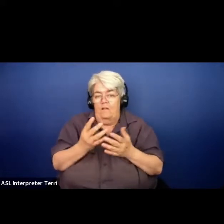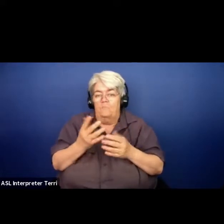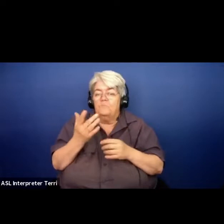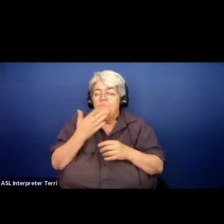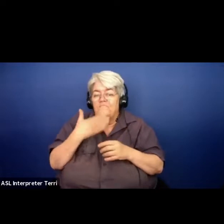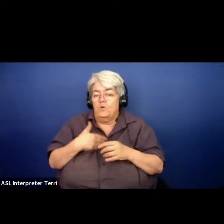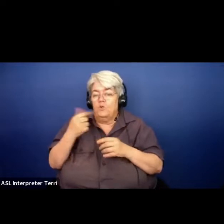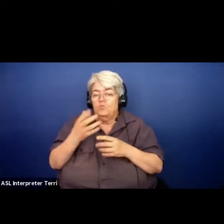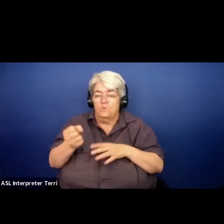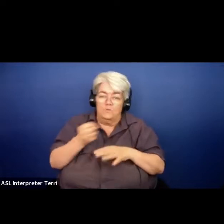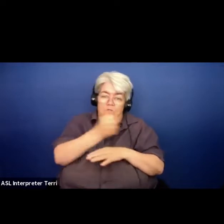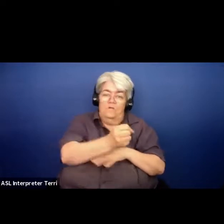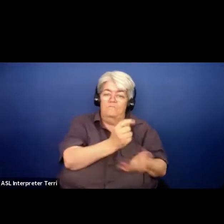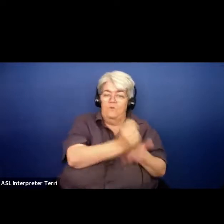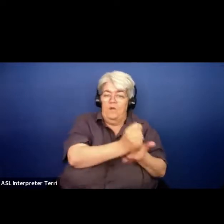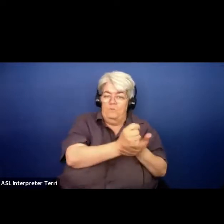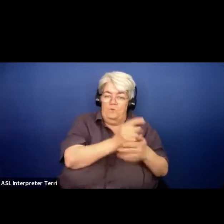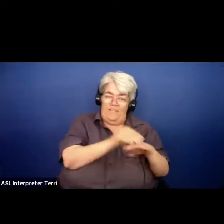are all wide open questions.